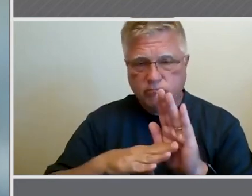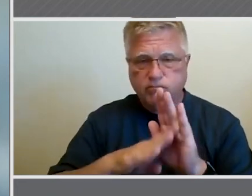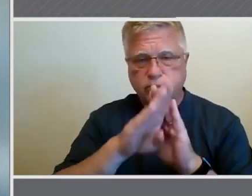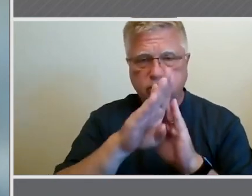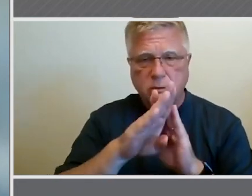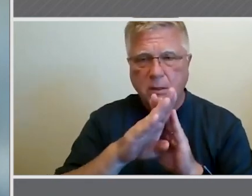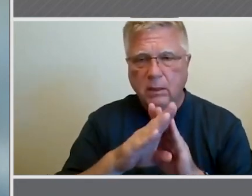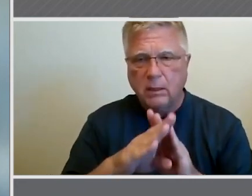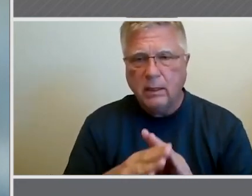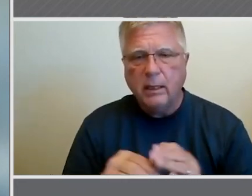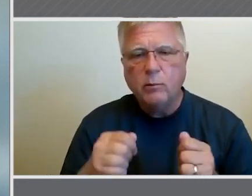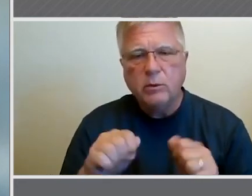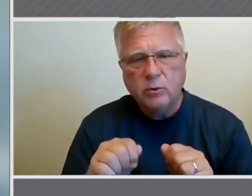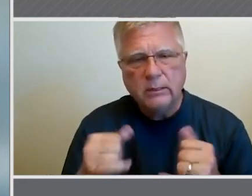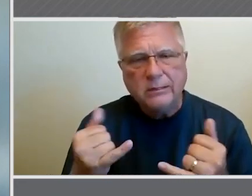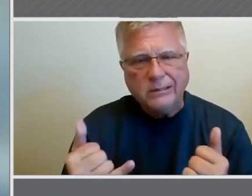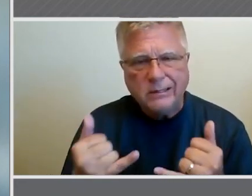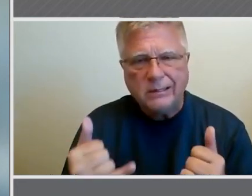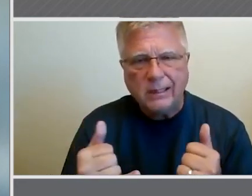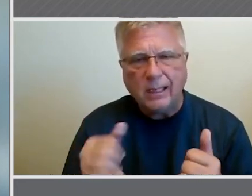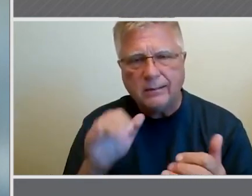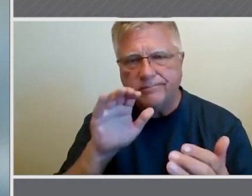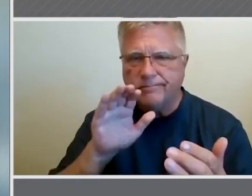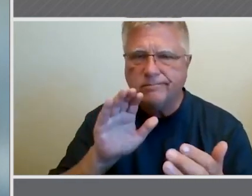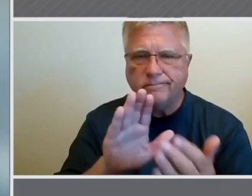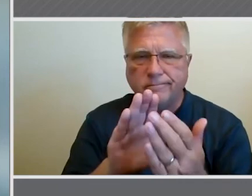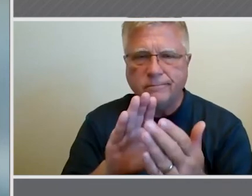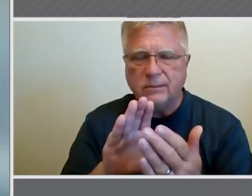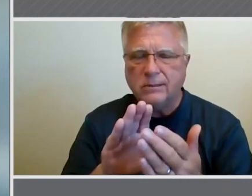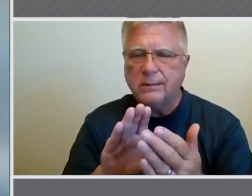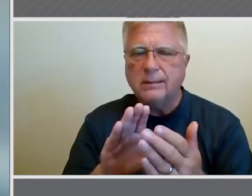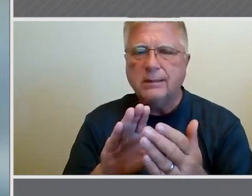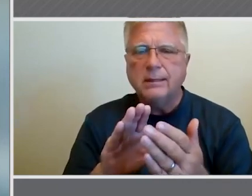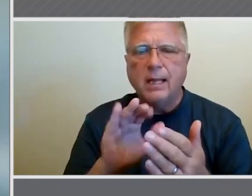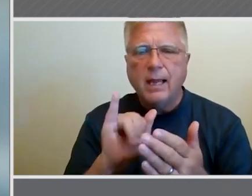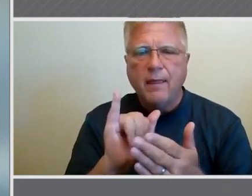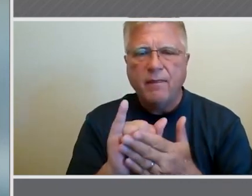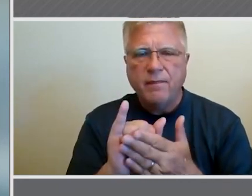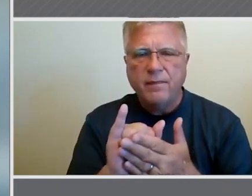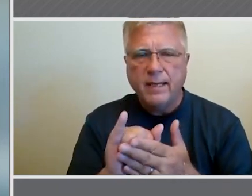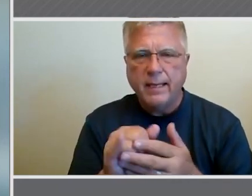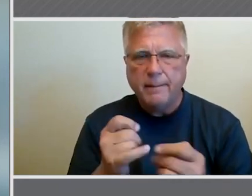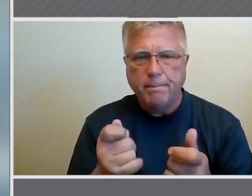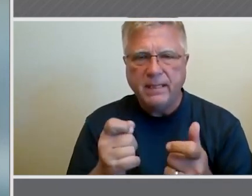And we're trying to in the moment, address that, that immediate need.